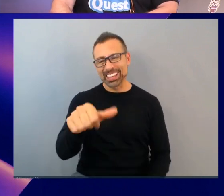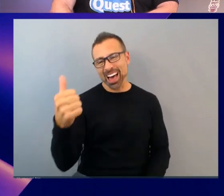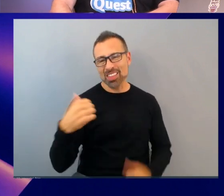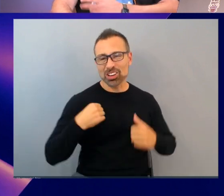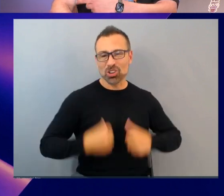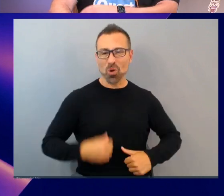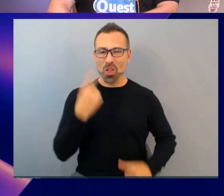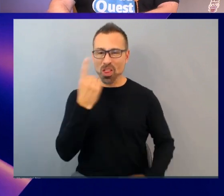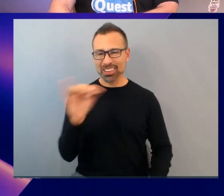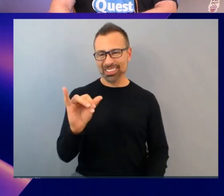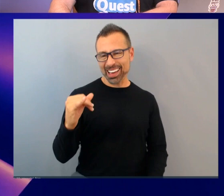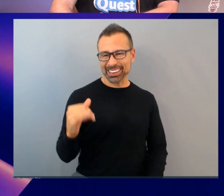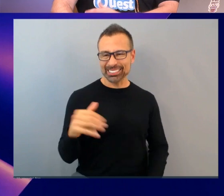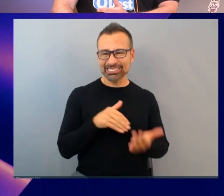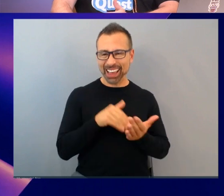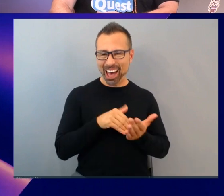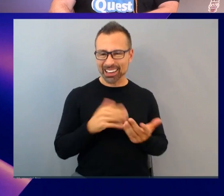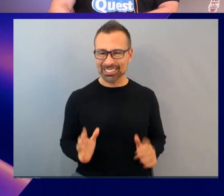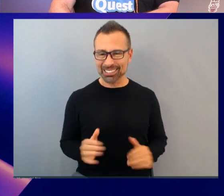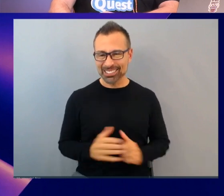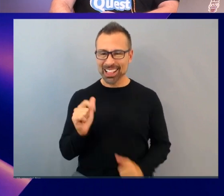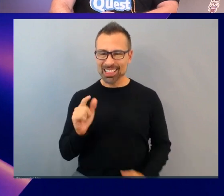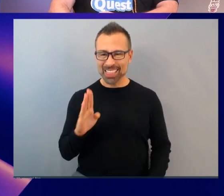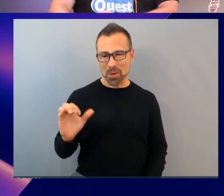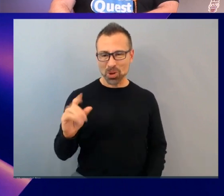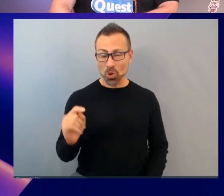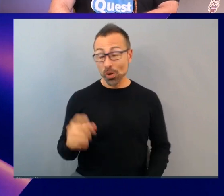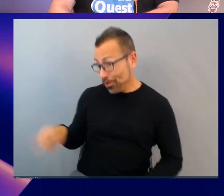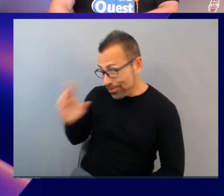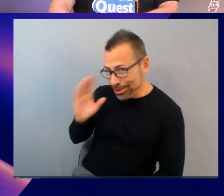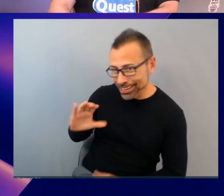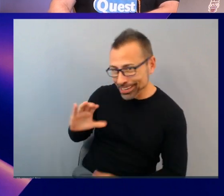Yeah, a lab coat, right? [Aaron] So you can do labs? We can do labs, yeah.